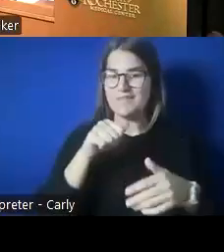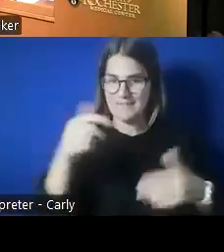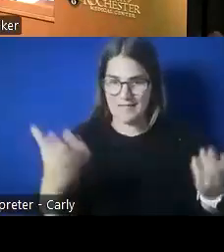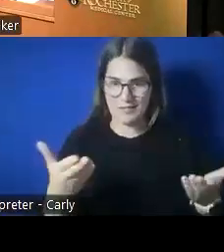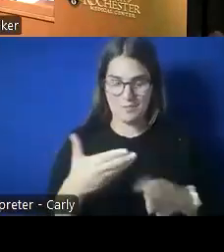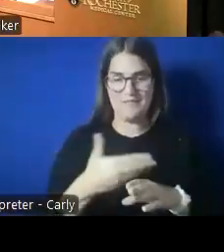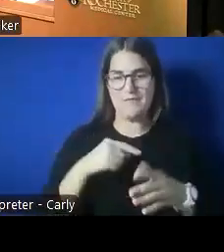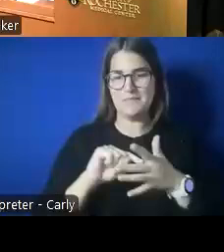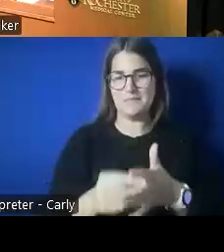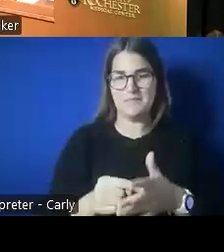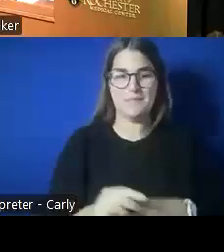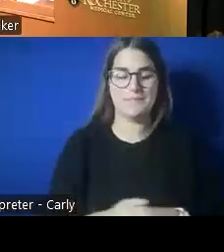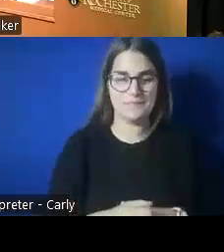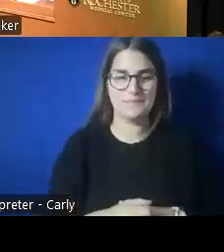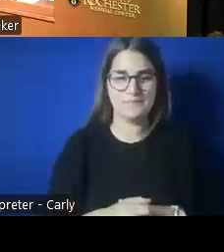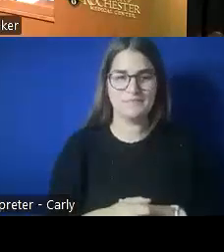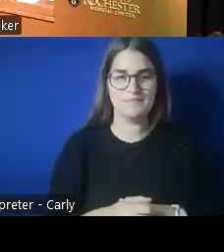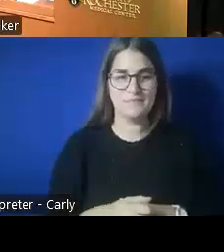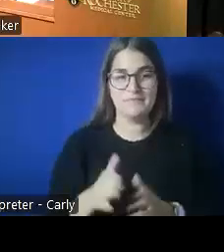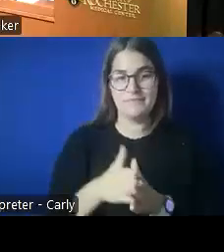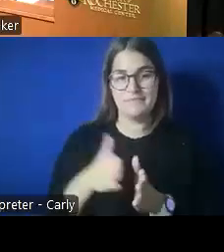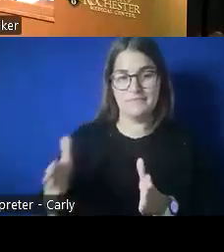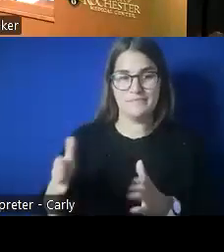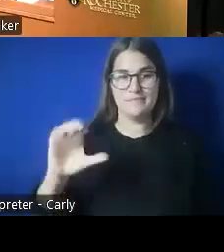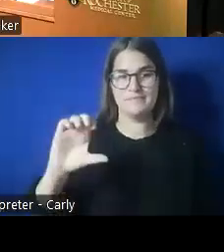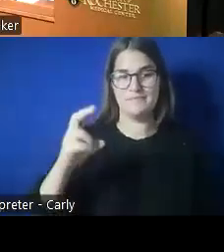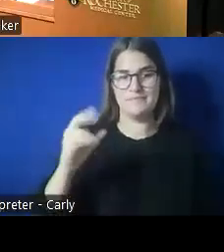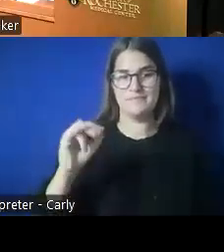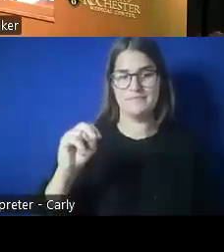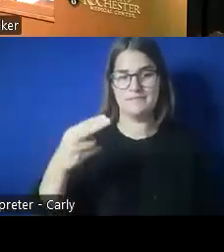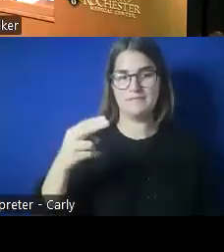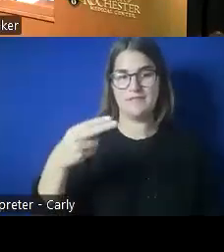get started um so right next to me I have chin Hinn um she's a licensed marriage and